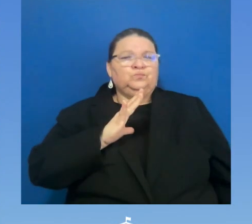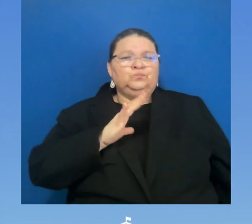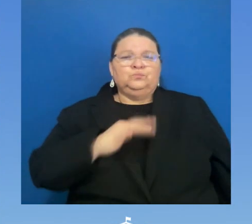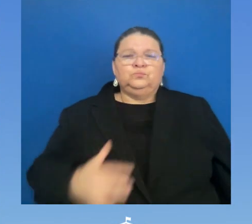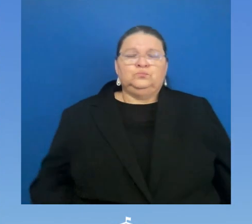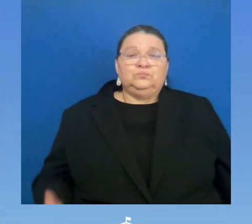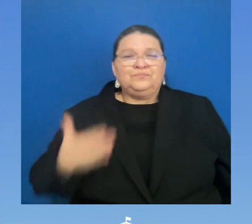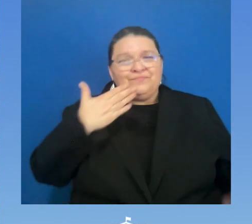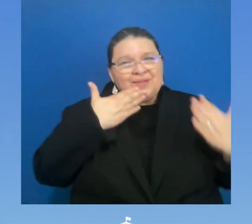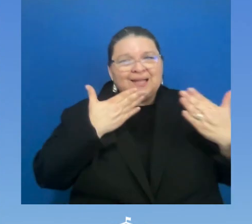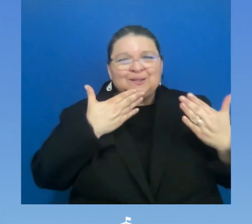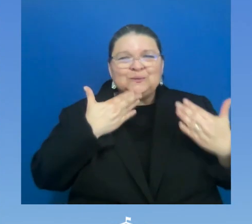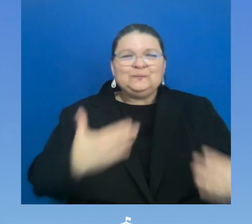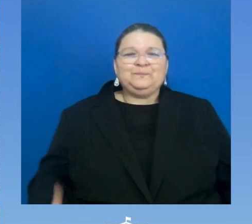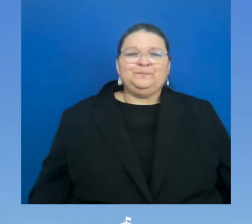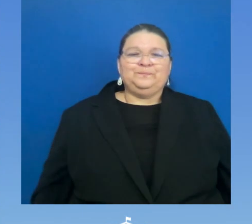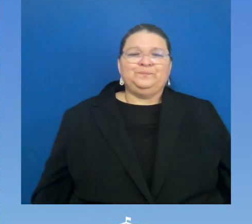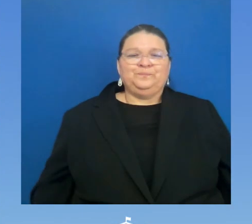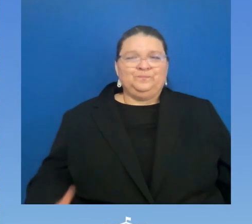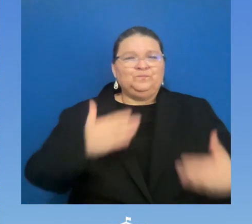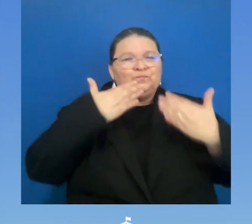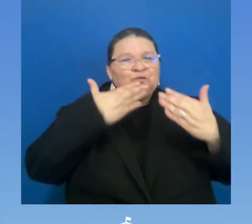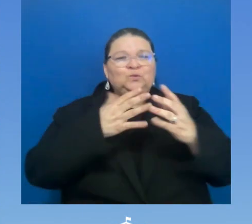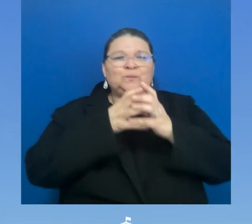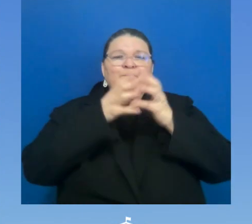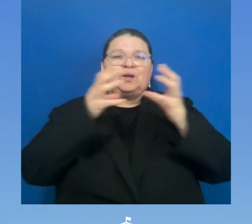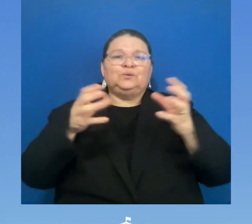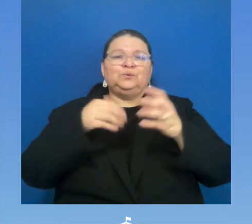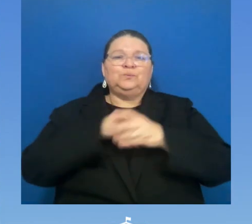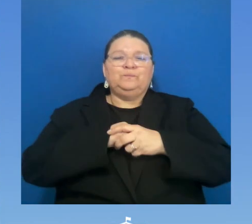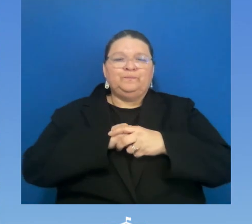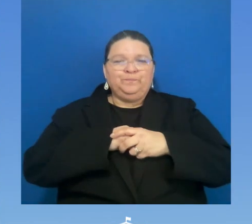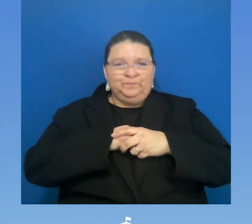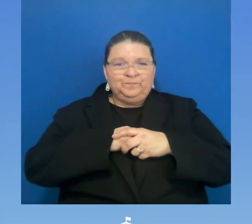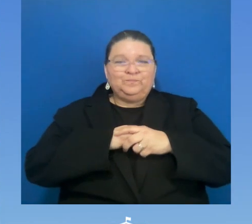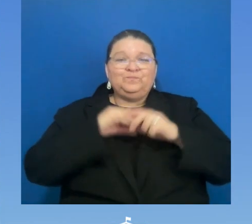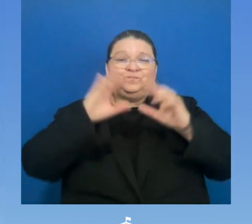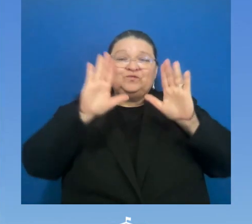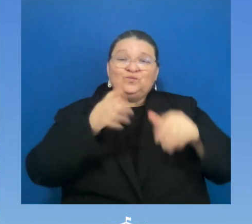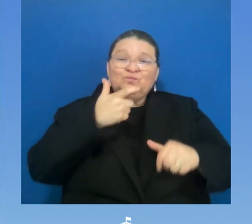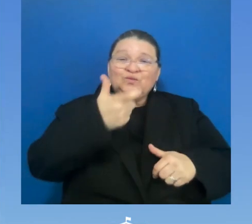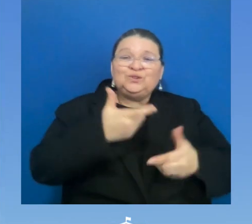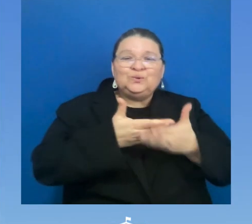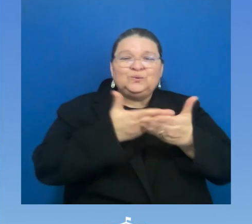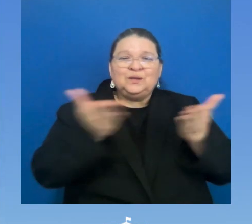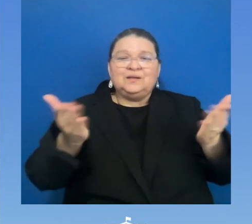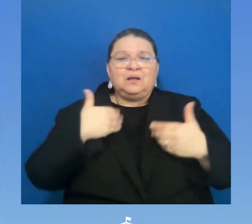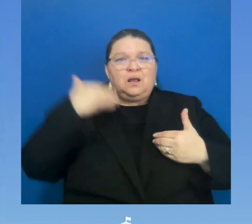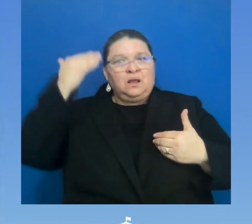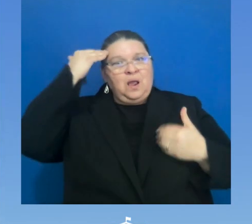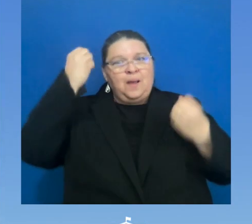It's really -- it's wonderful to watch. And I know many of us watched it from afar, saw the images of,